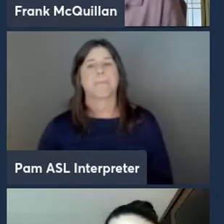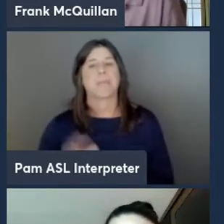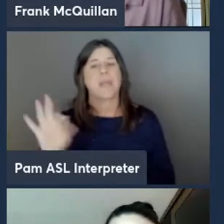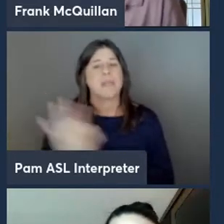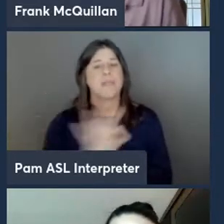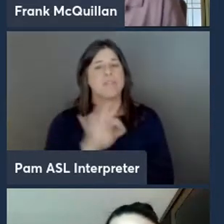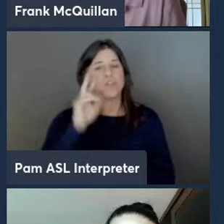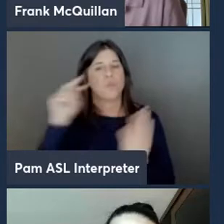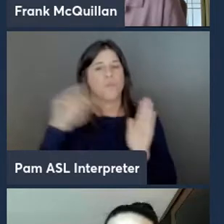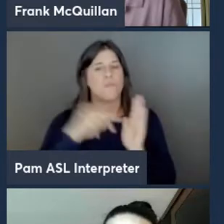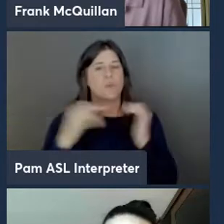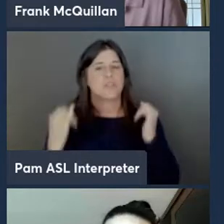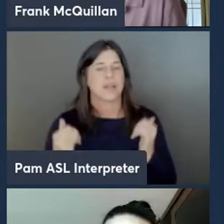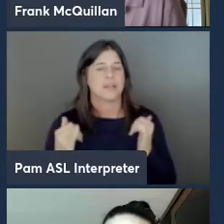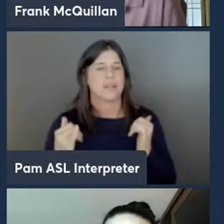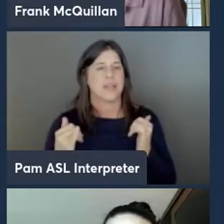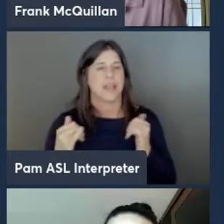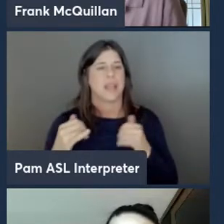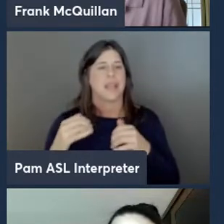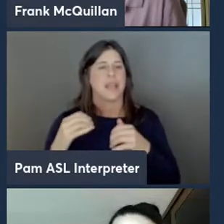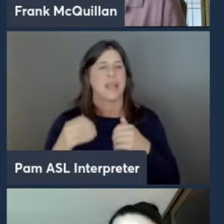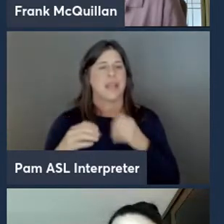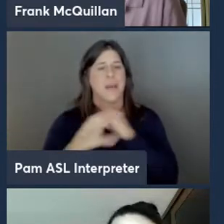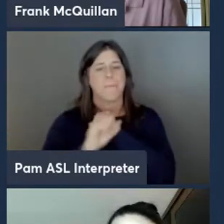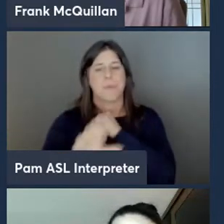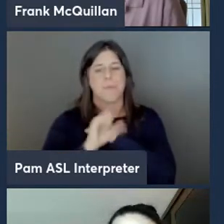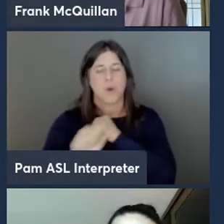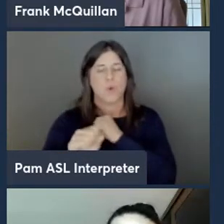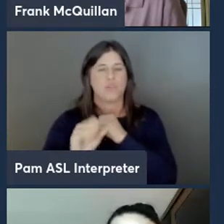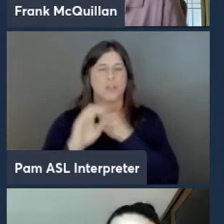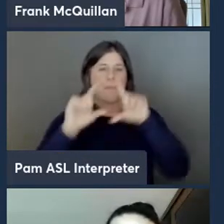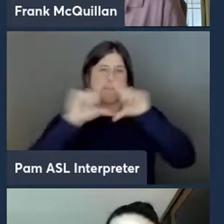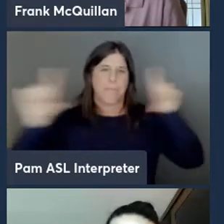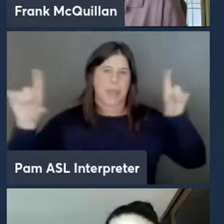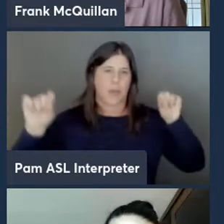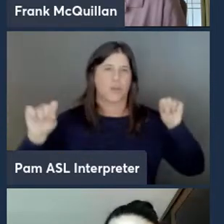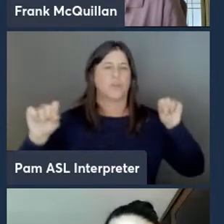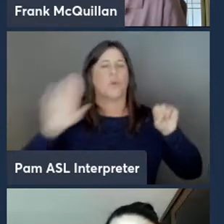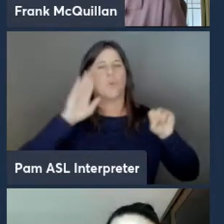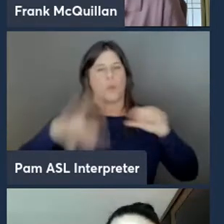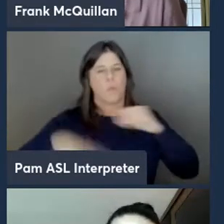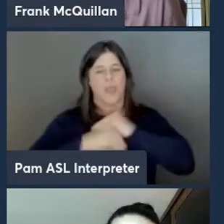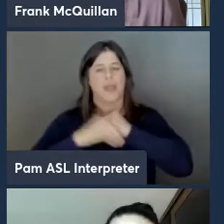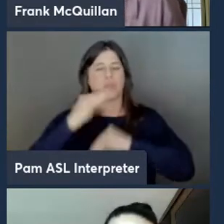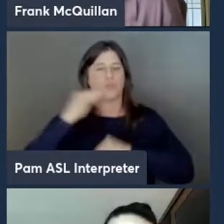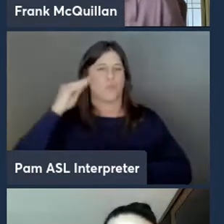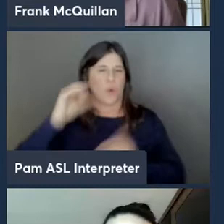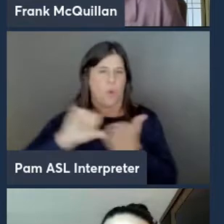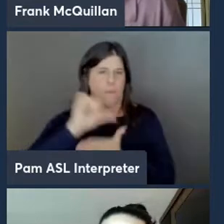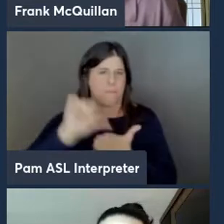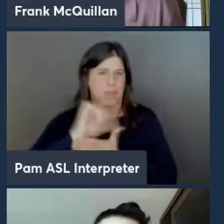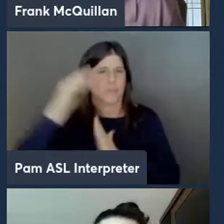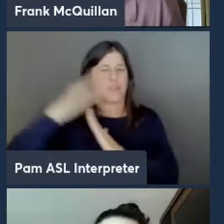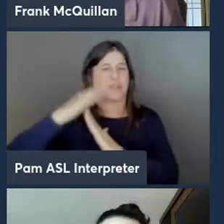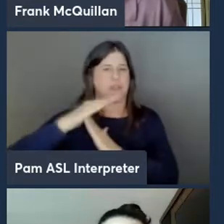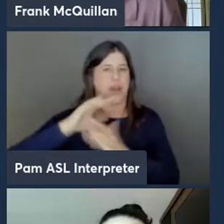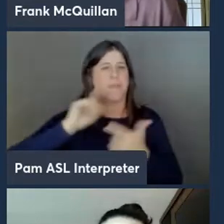is a promotion banner. We're going to add a promotion banner to this homepage at the top, and a promotion banner is great